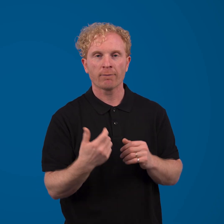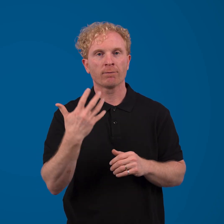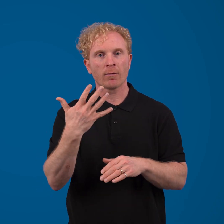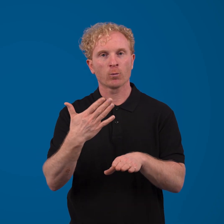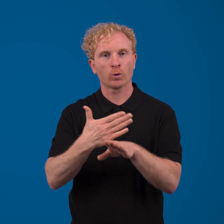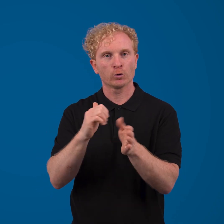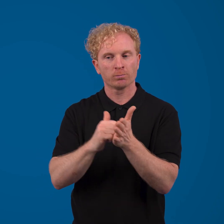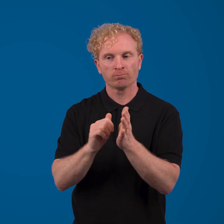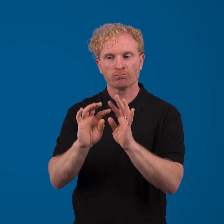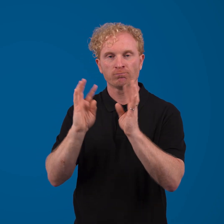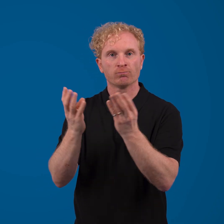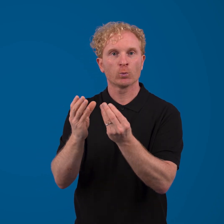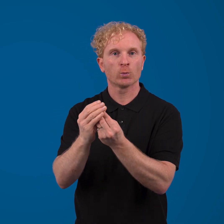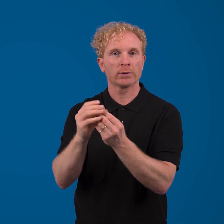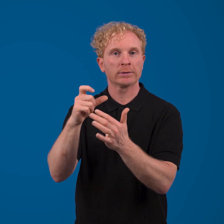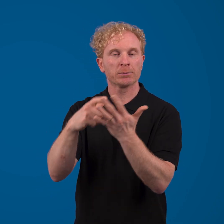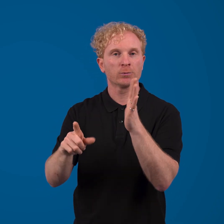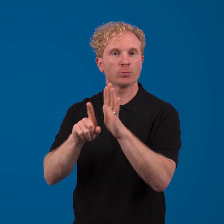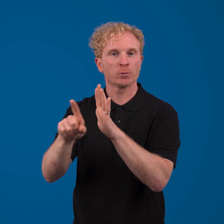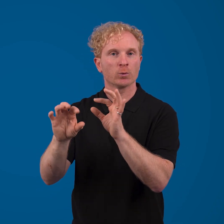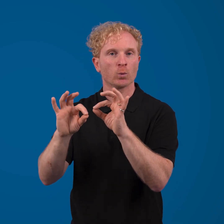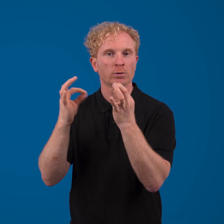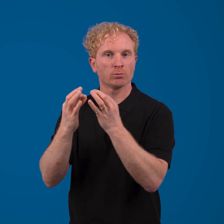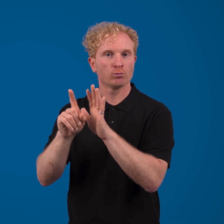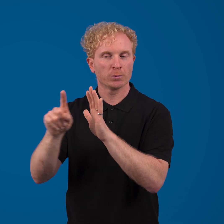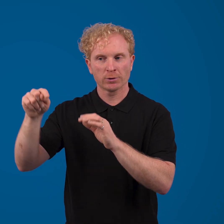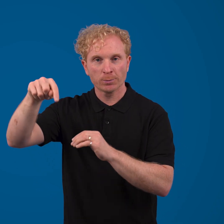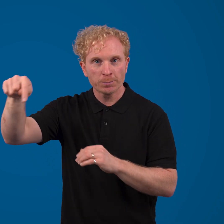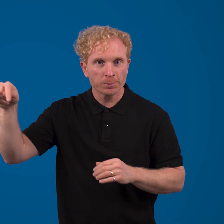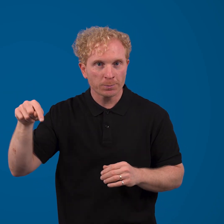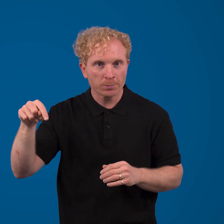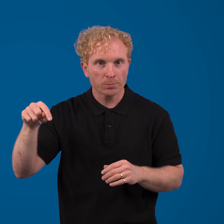and a further 5 Workshops with Disability Representative Organisation representatives.